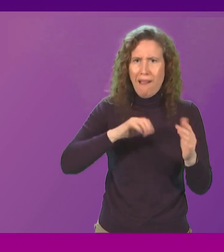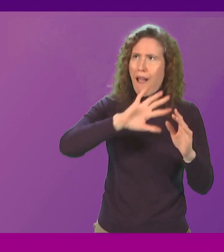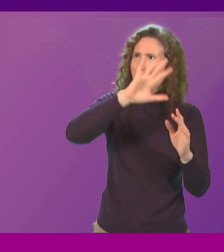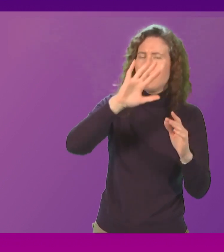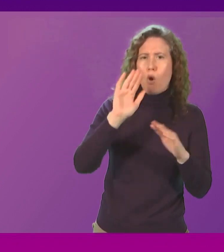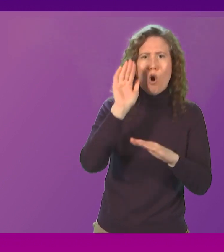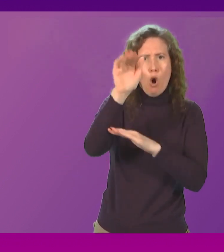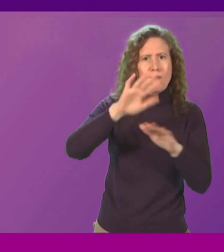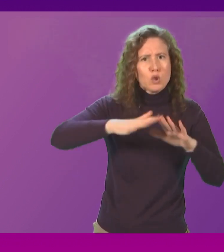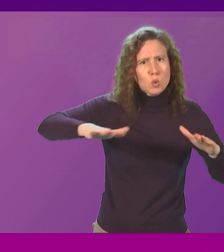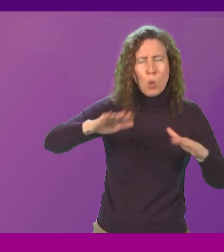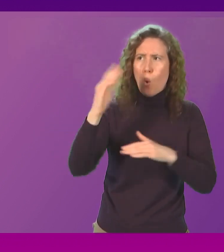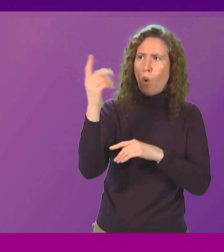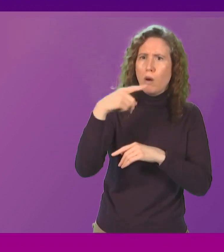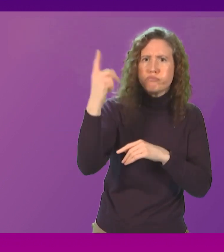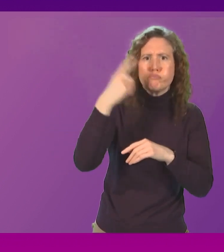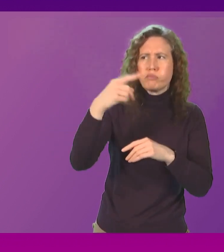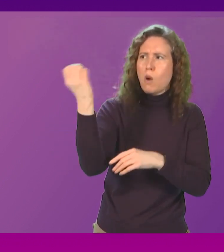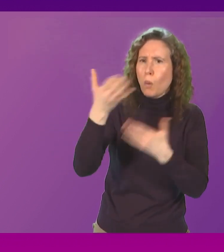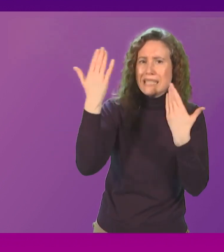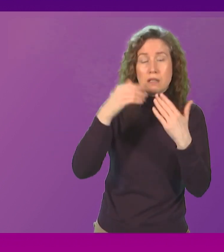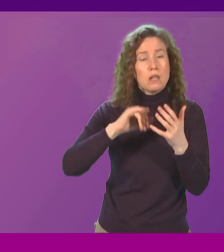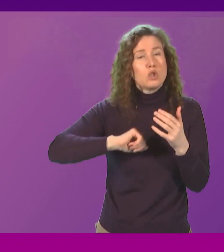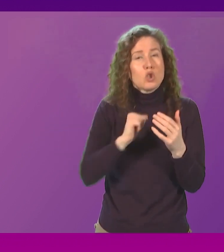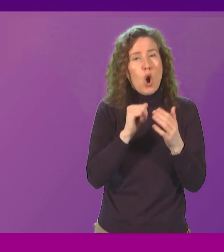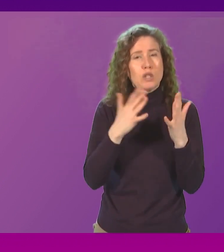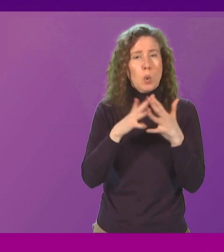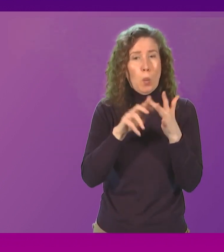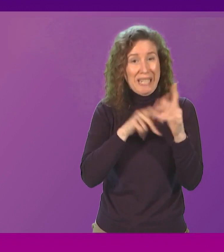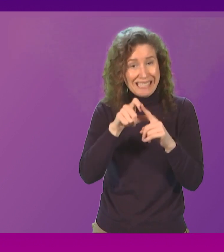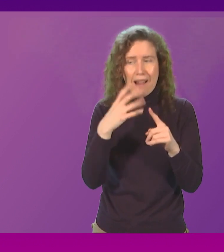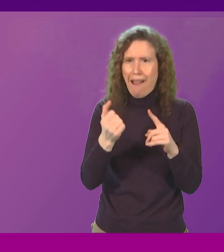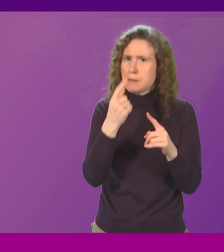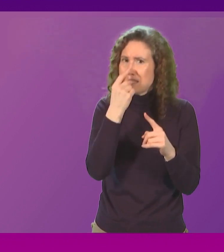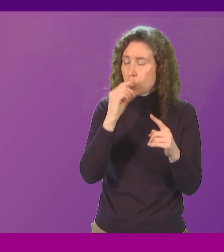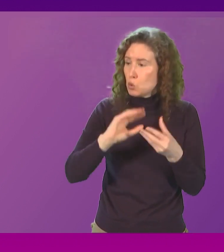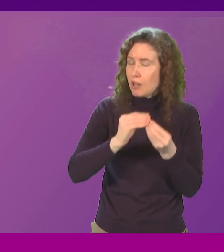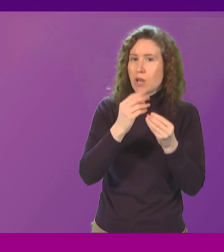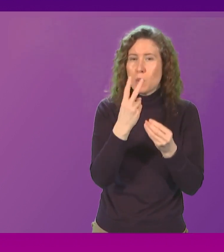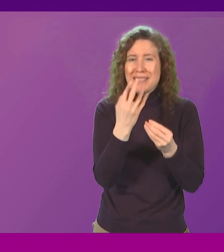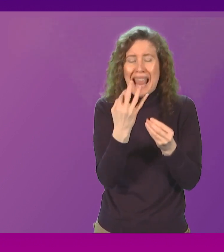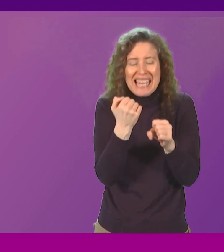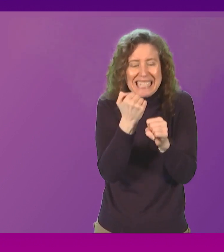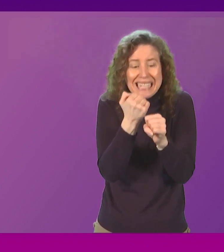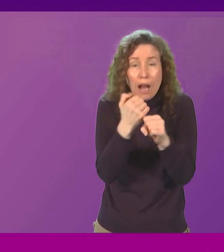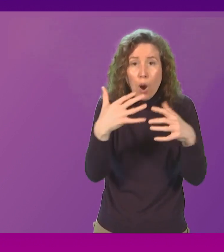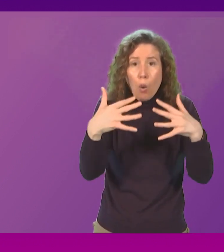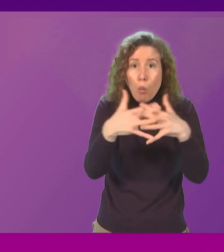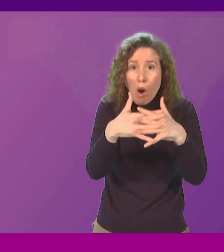Right now, ScotWind gives us the potential to generate up to 28GW of renewable energy.